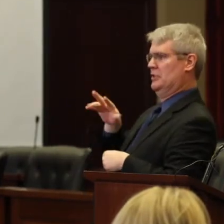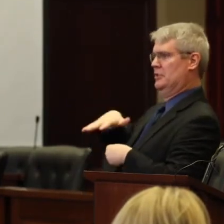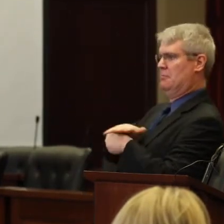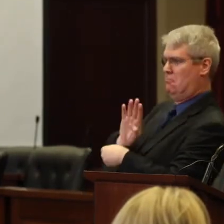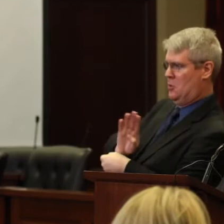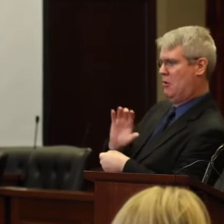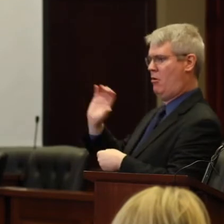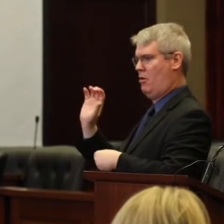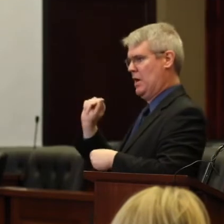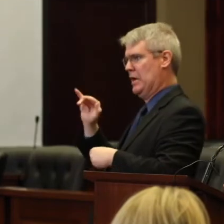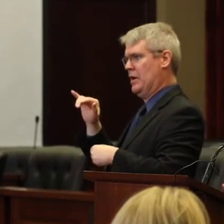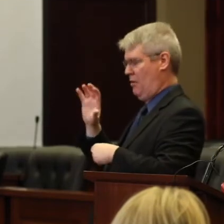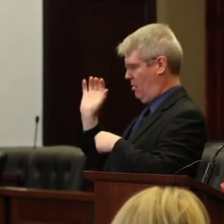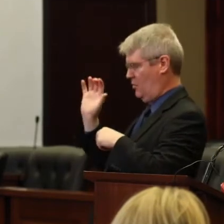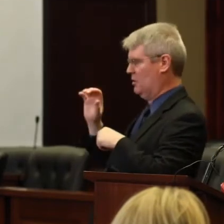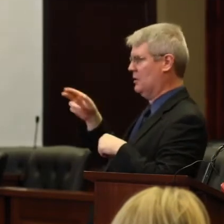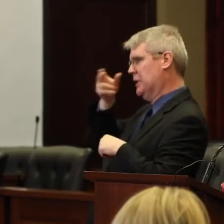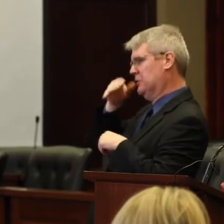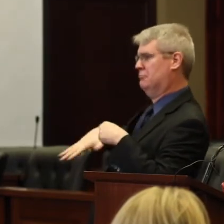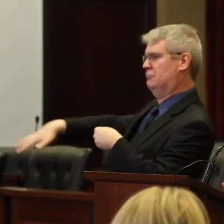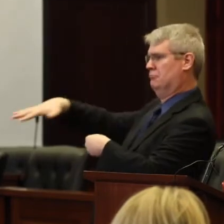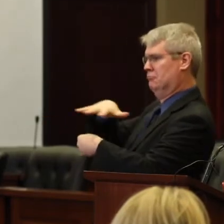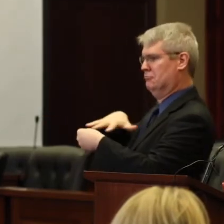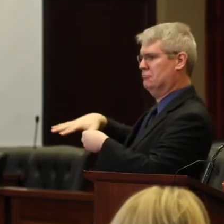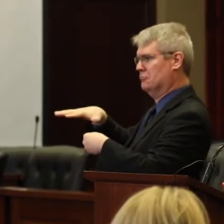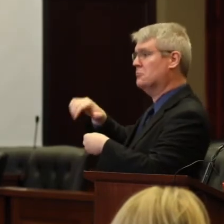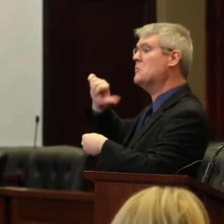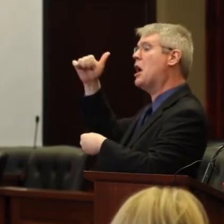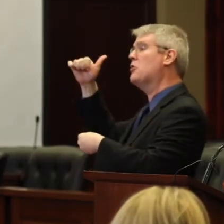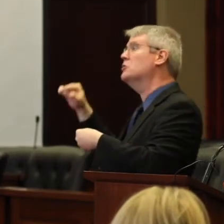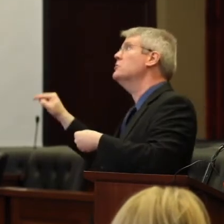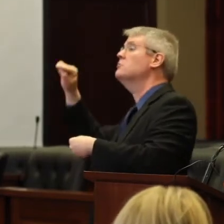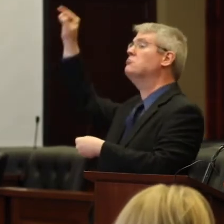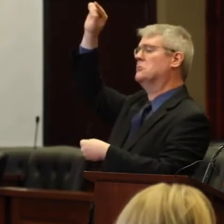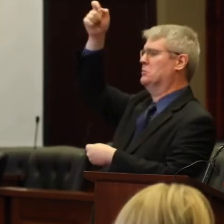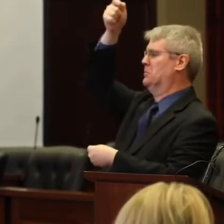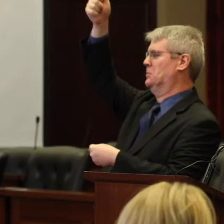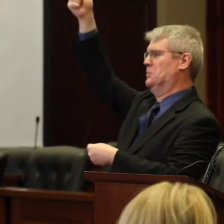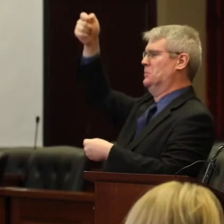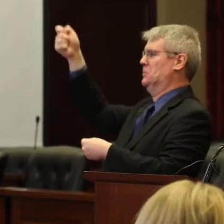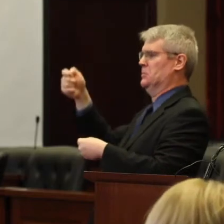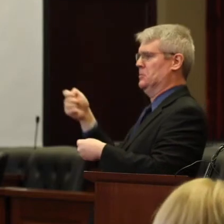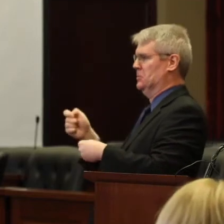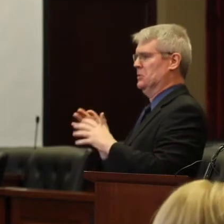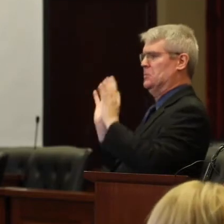the District Health Department meeting, and some of you may have heard them speak. Lastly, we have the health care,